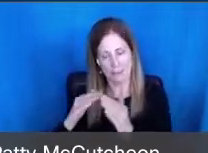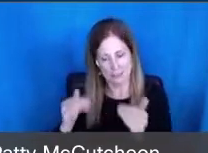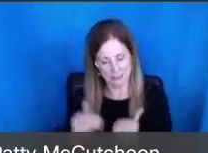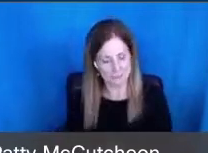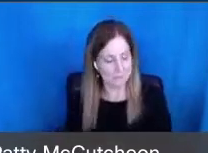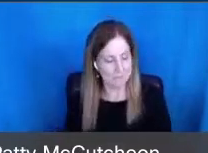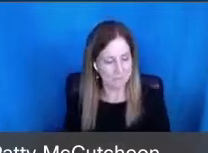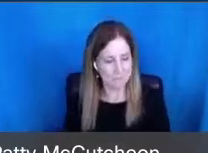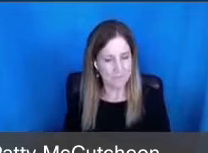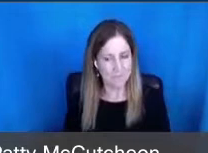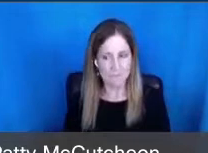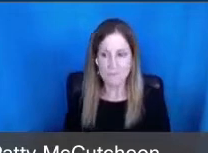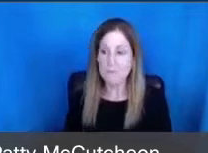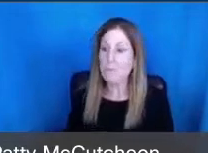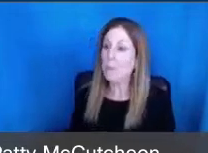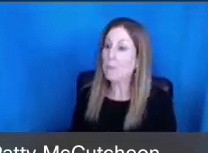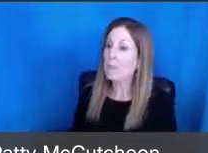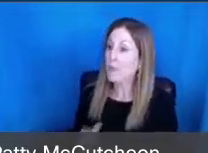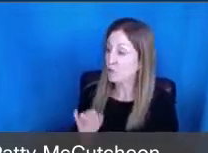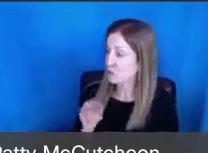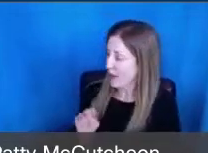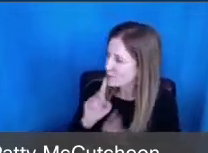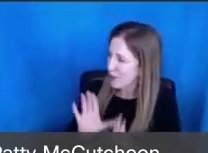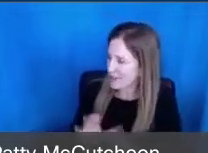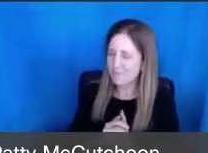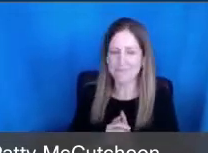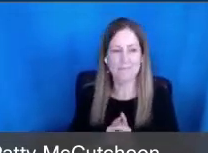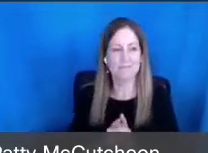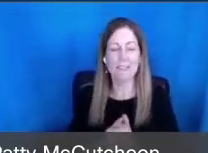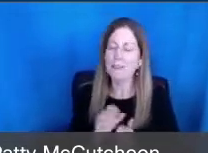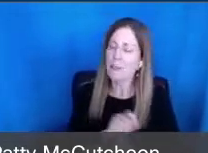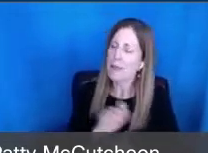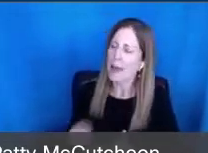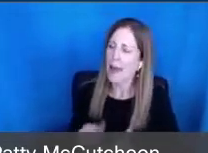[Jon] Great. So let me ask, was there any particular